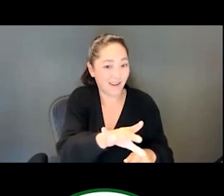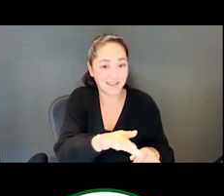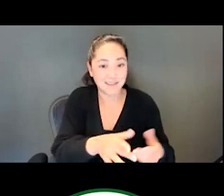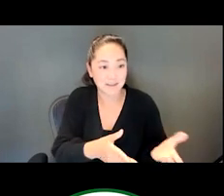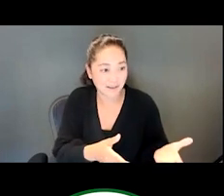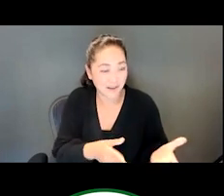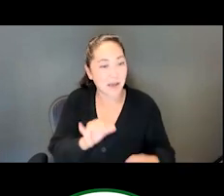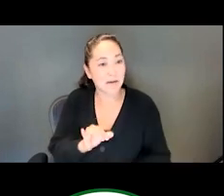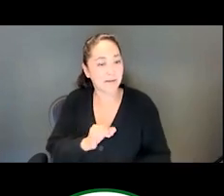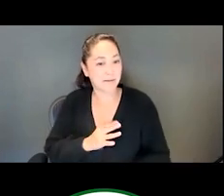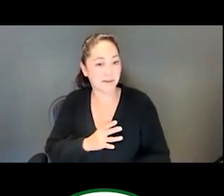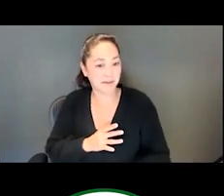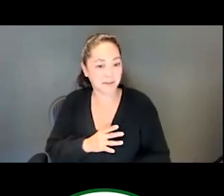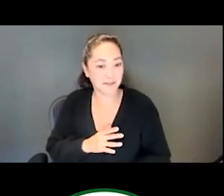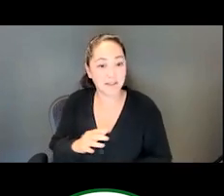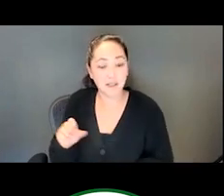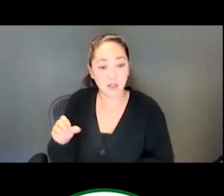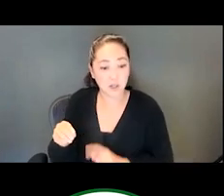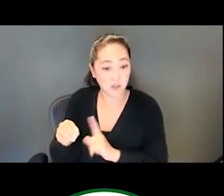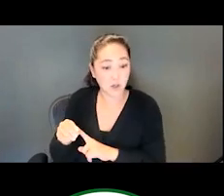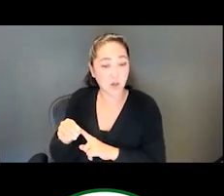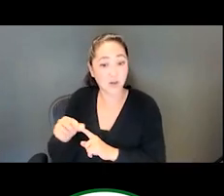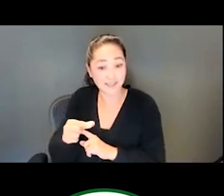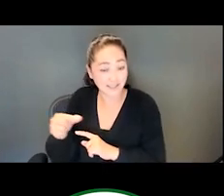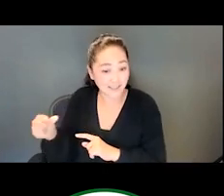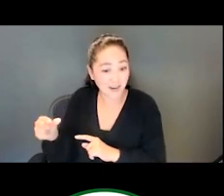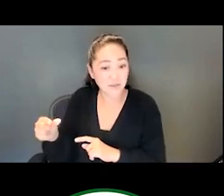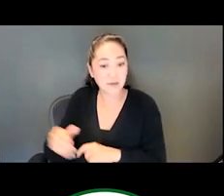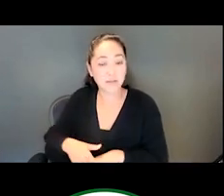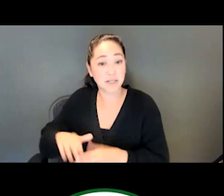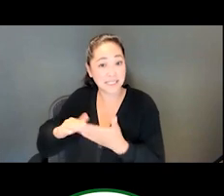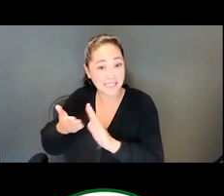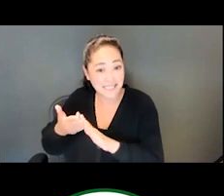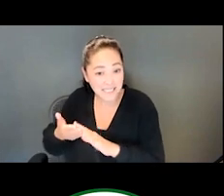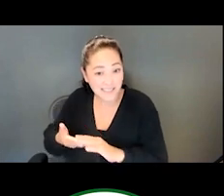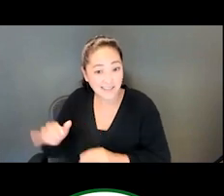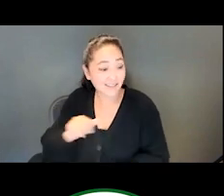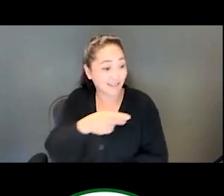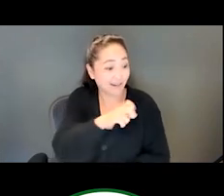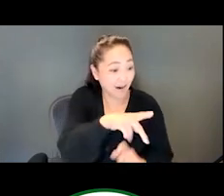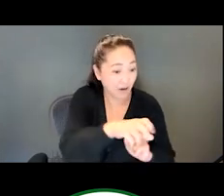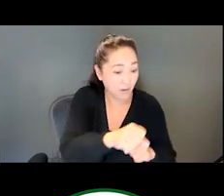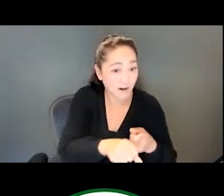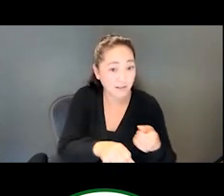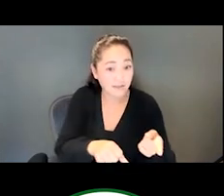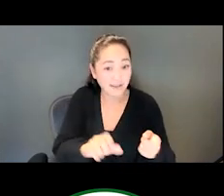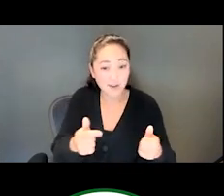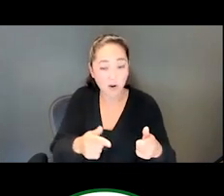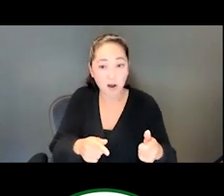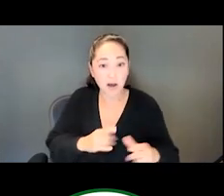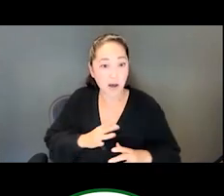How to say so even the school as we're talking about talking right now, it's great opportunity